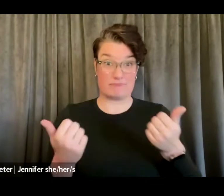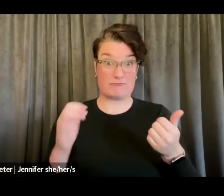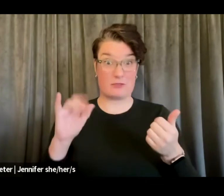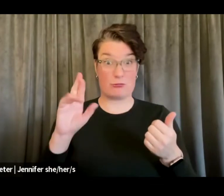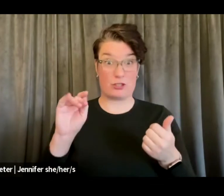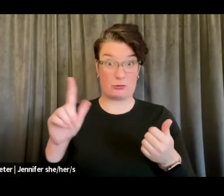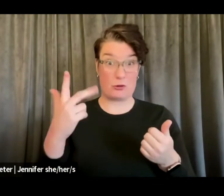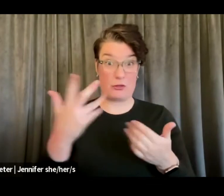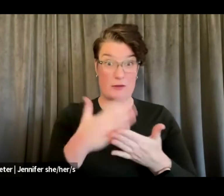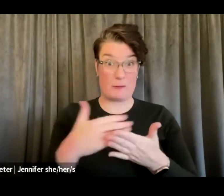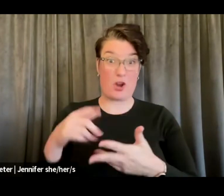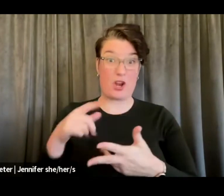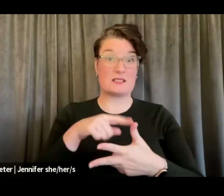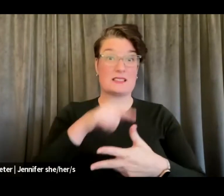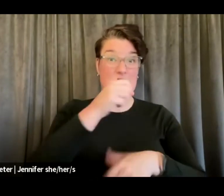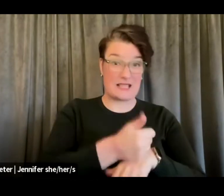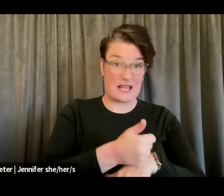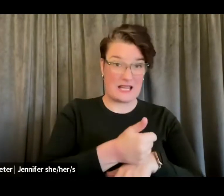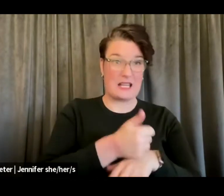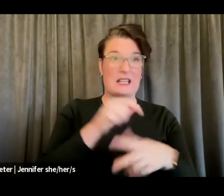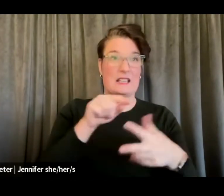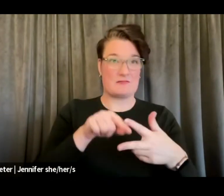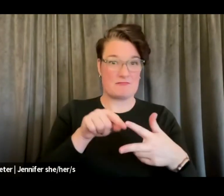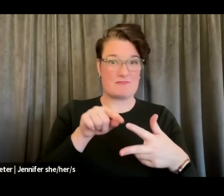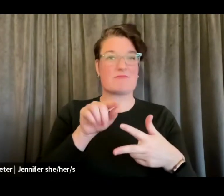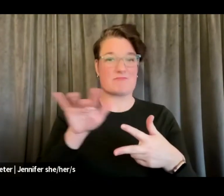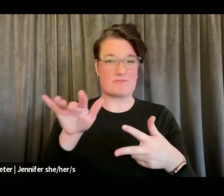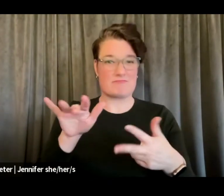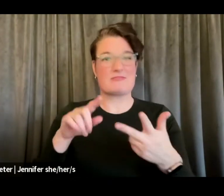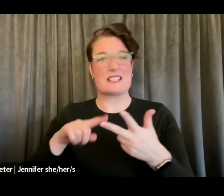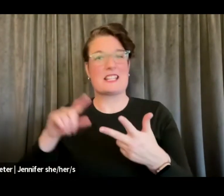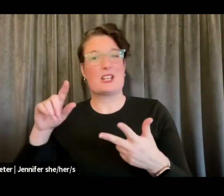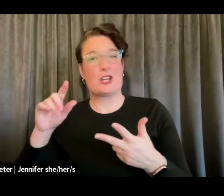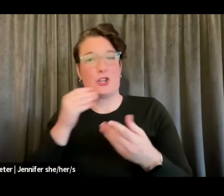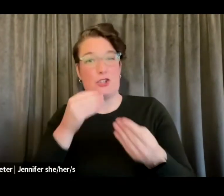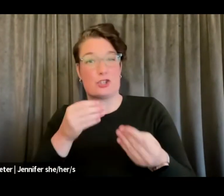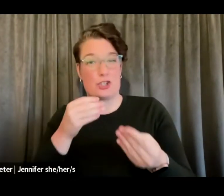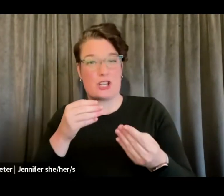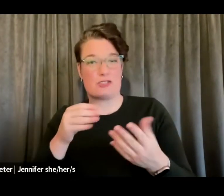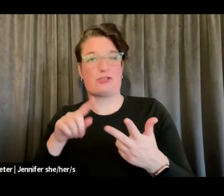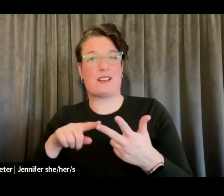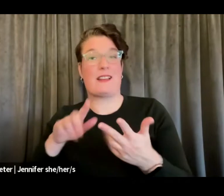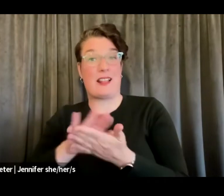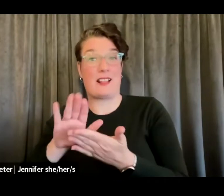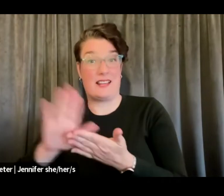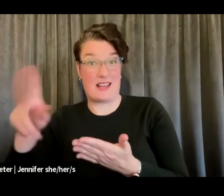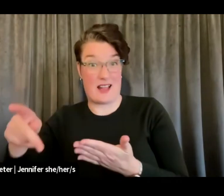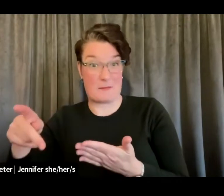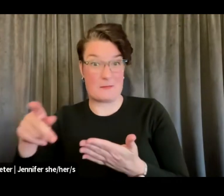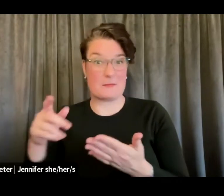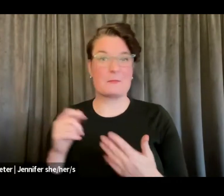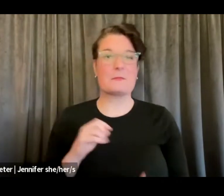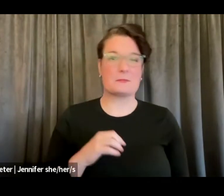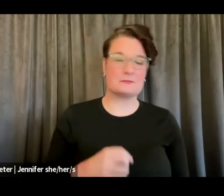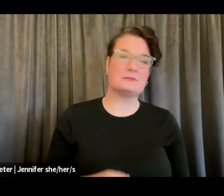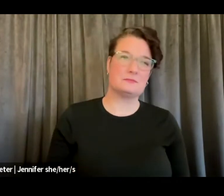parts, the setting, the blank, the nourished by, and the cleaning up was just thinking about the.